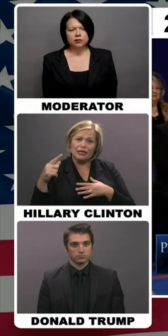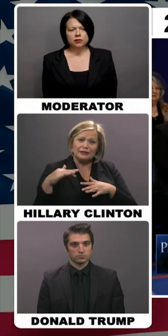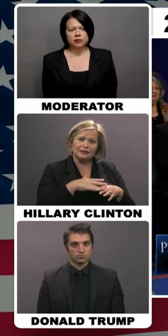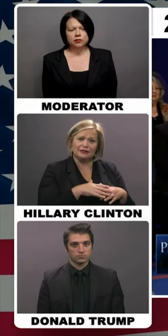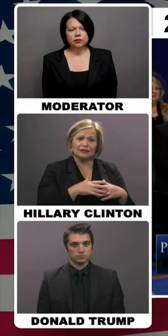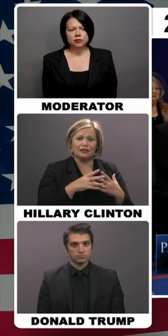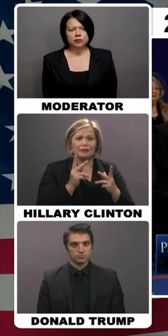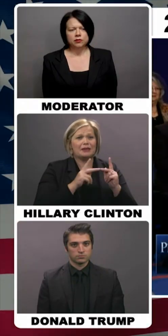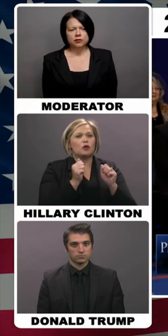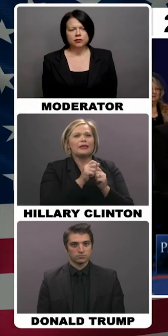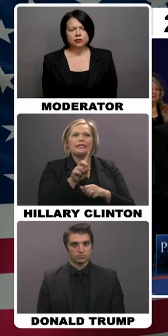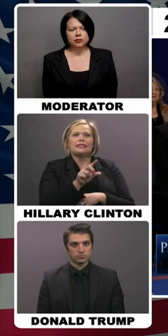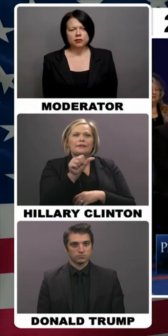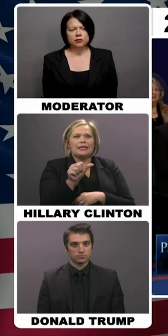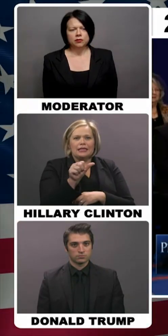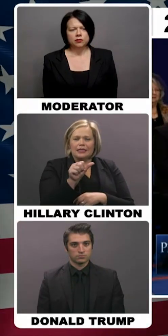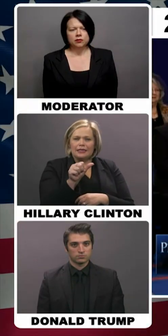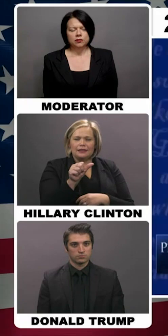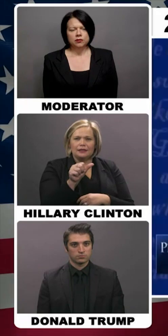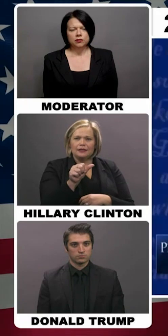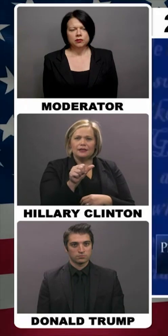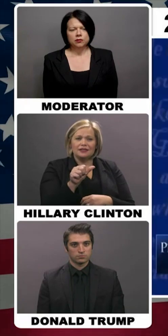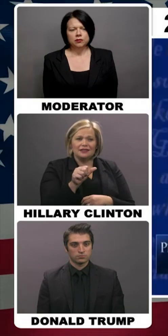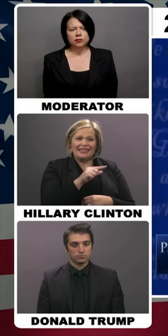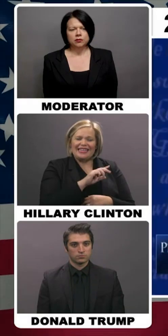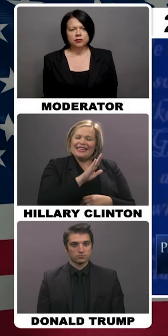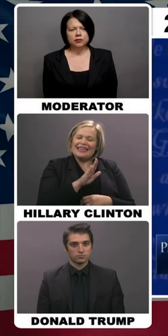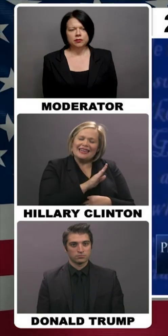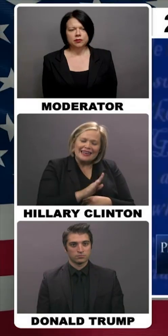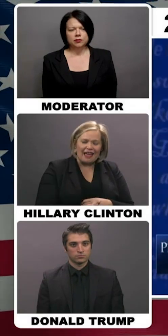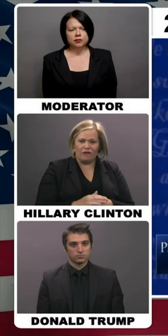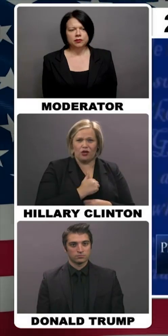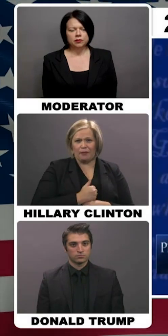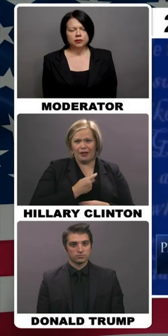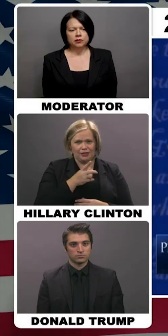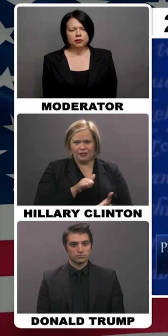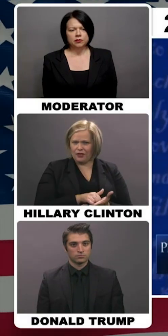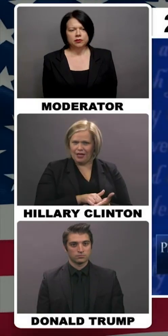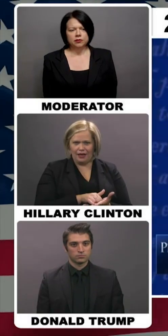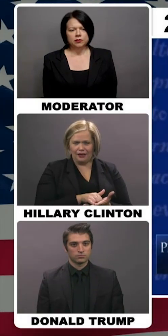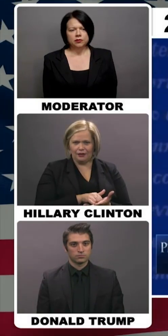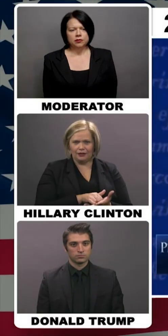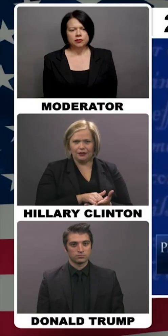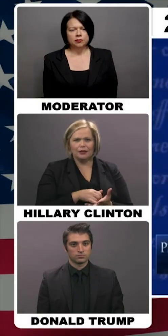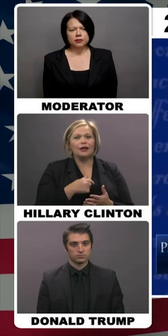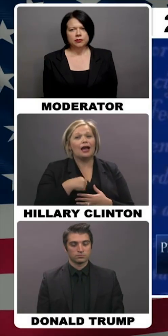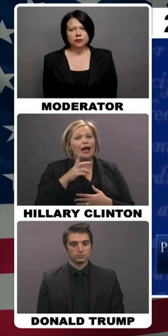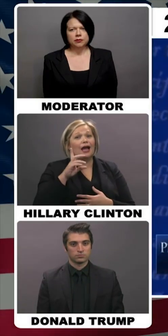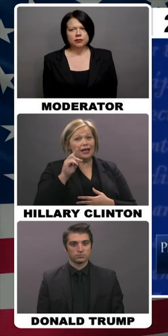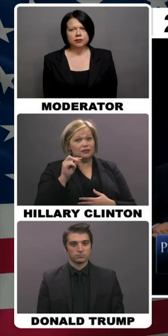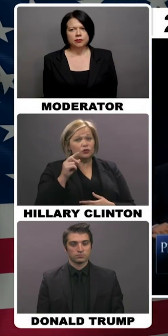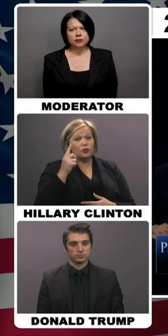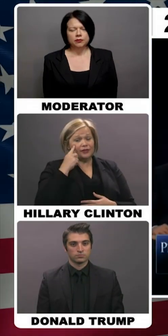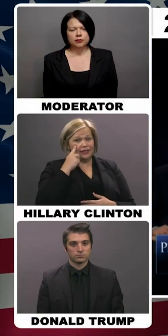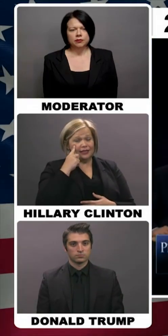with disabilities he's never apologized for. And so I do think that a lot of the tone